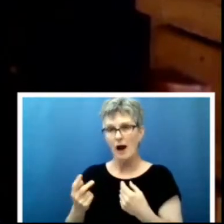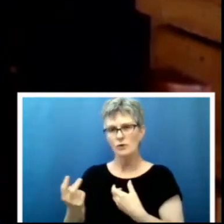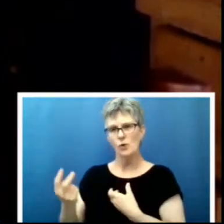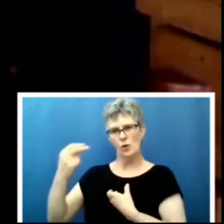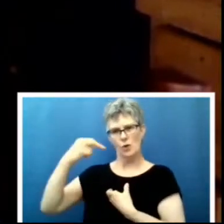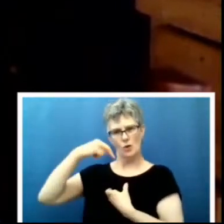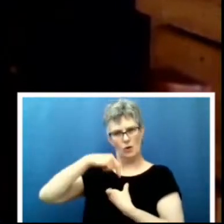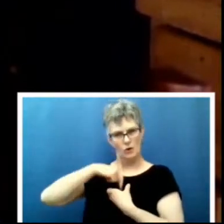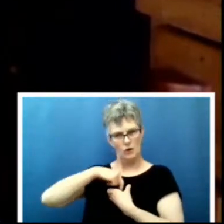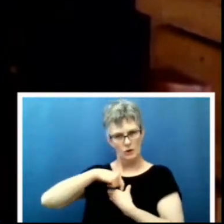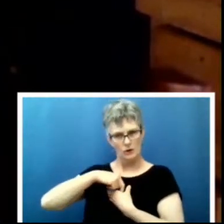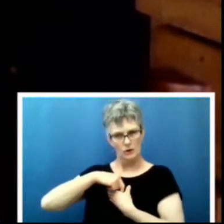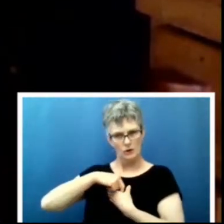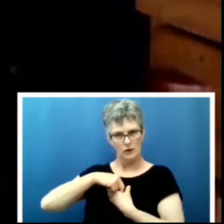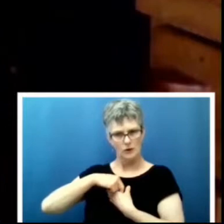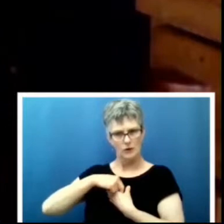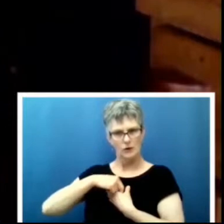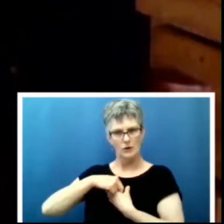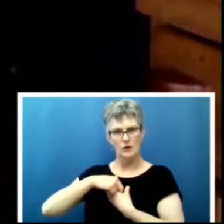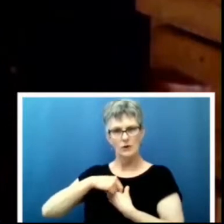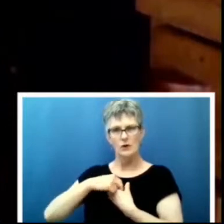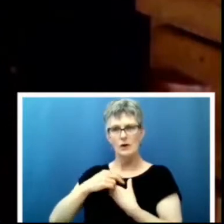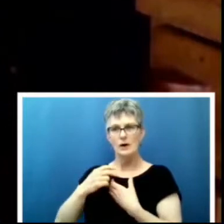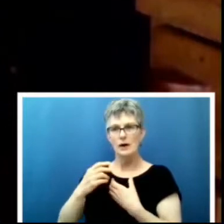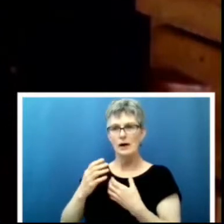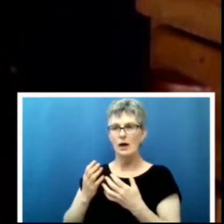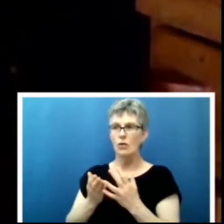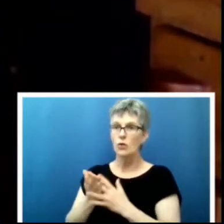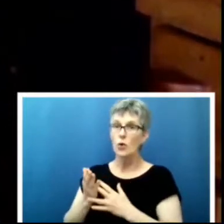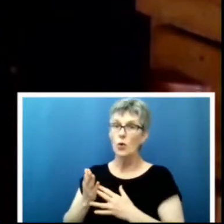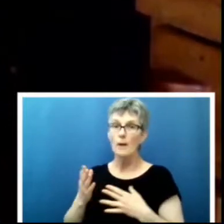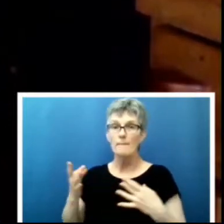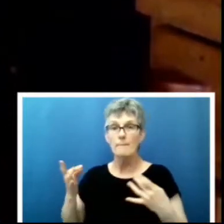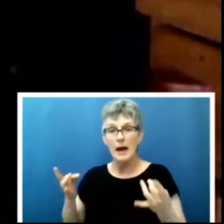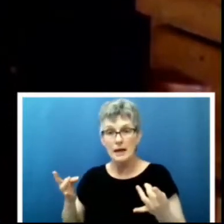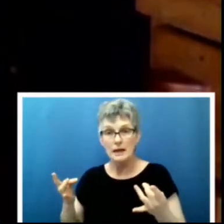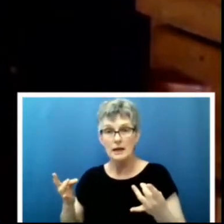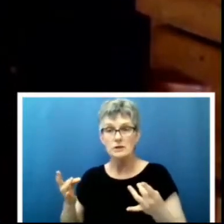There's meditation and breathing. I mean if you just start with breathing well.